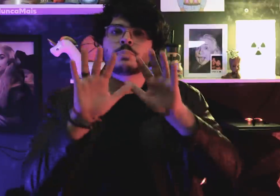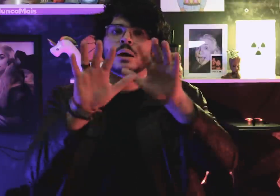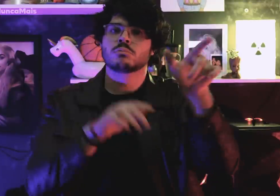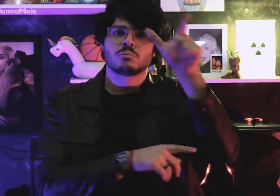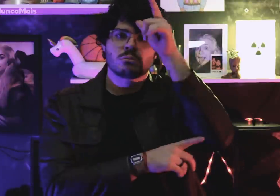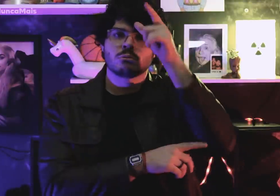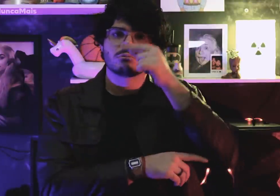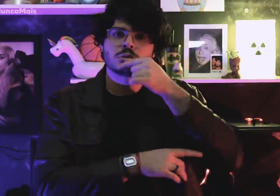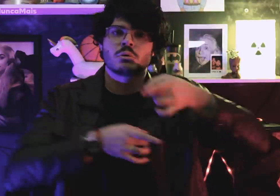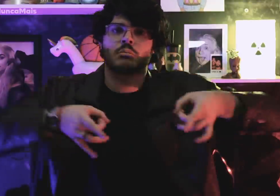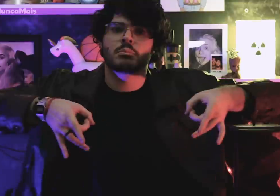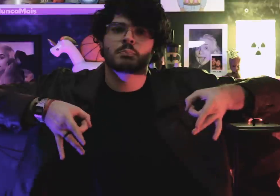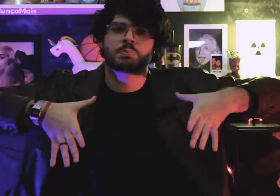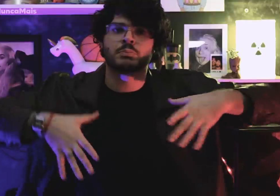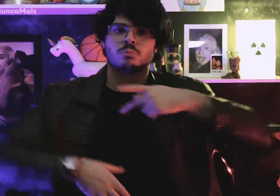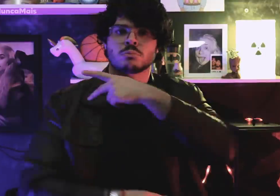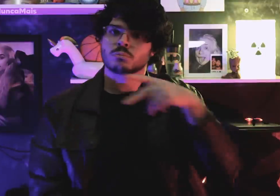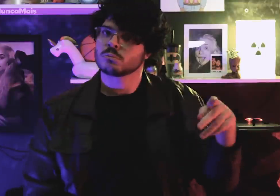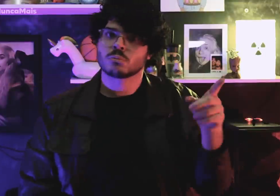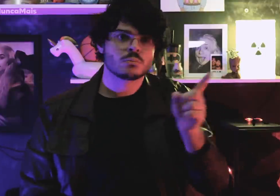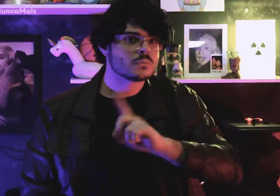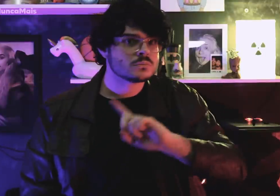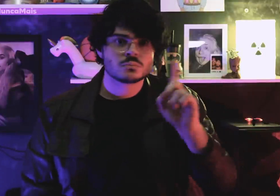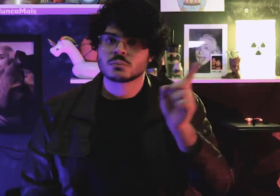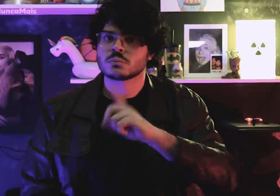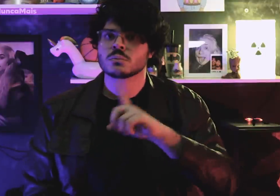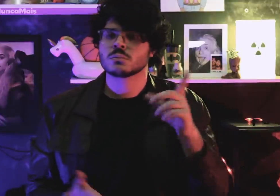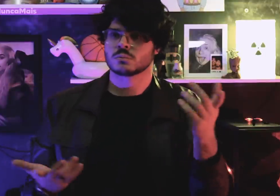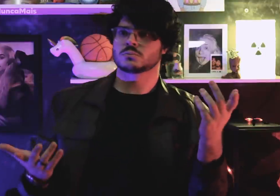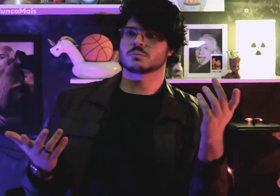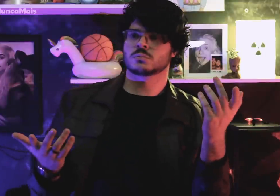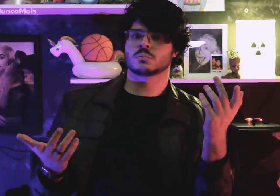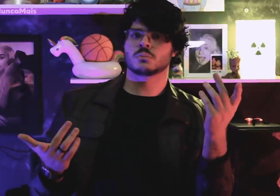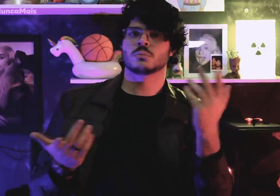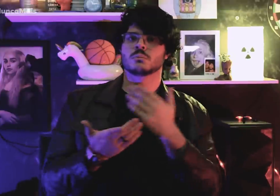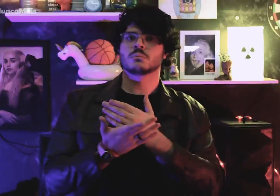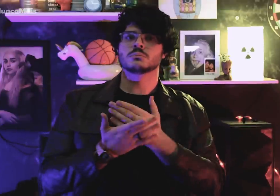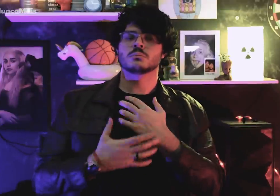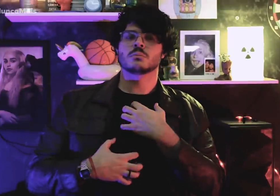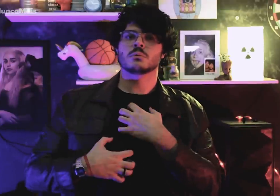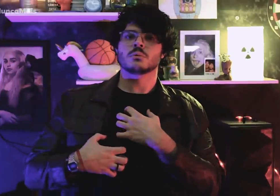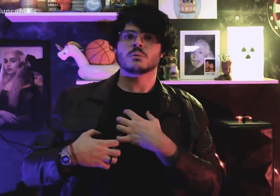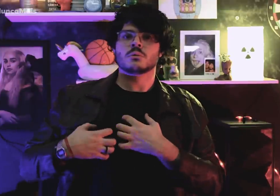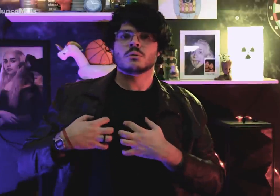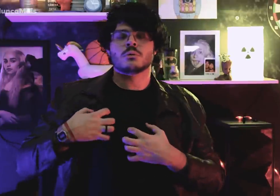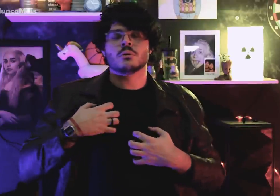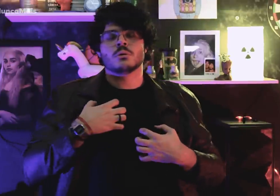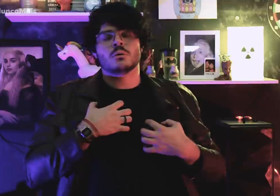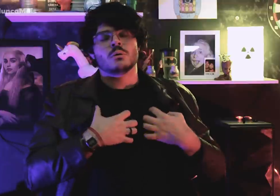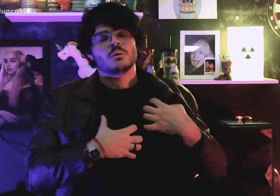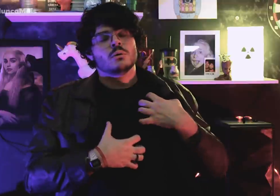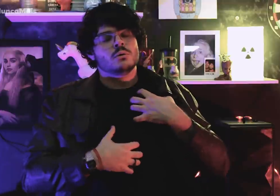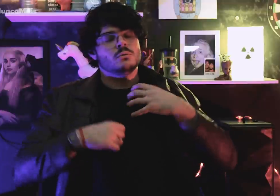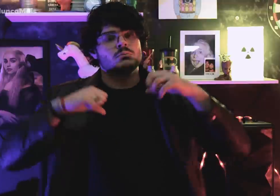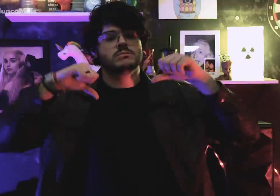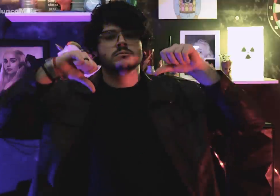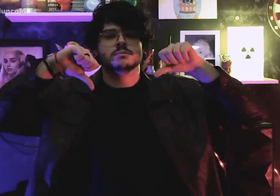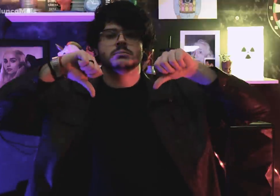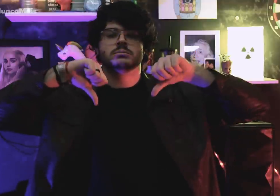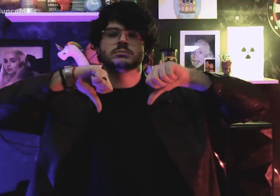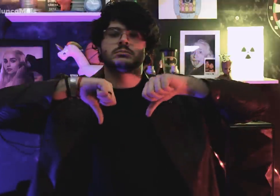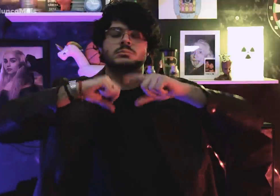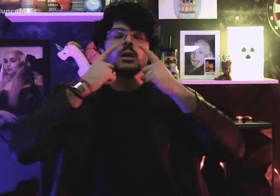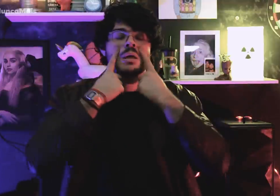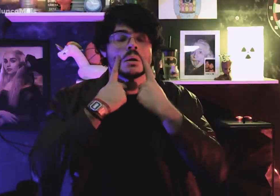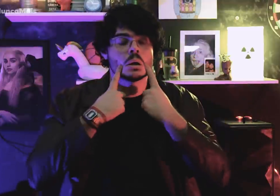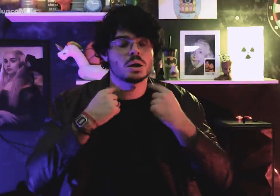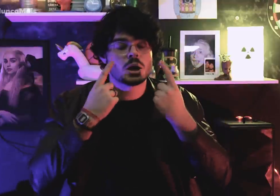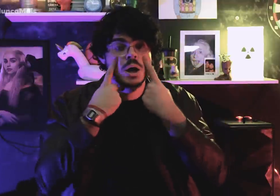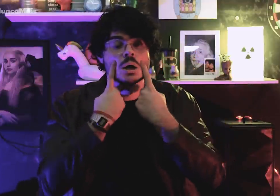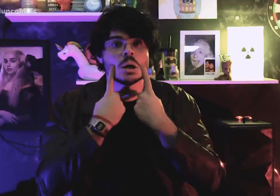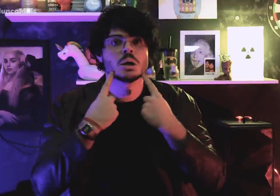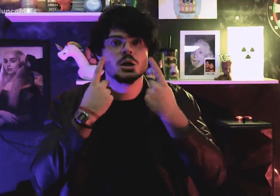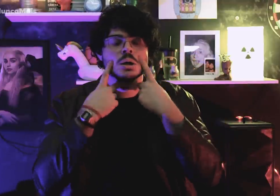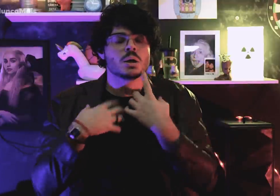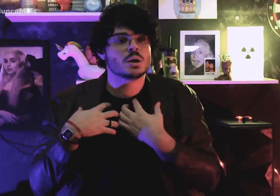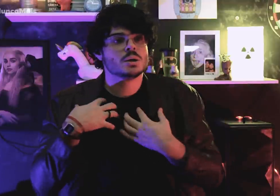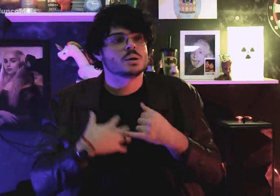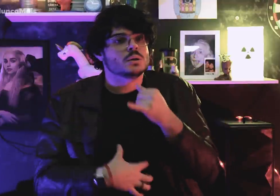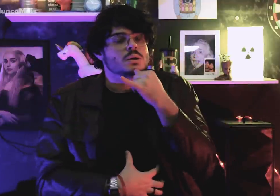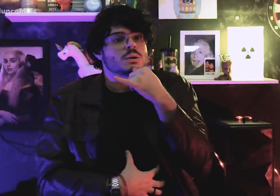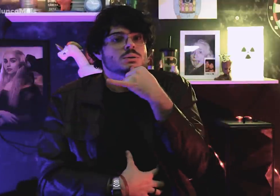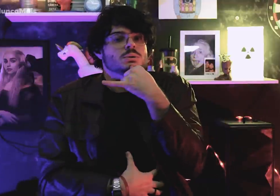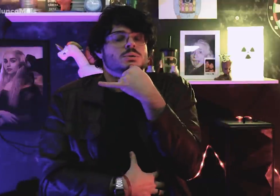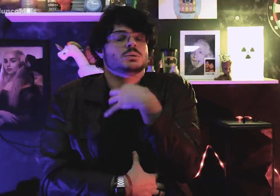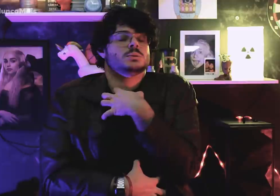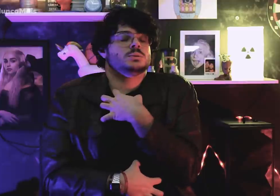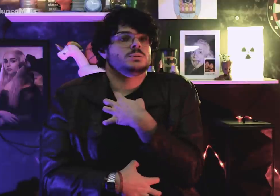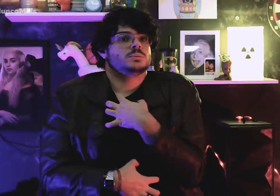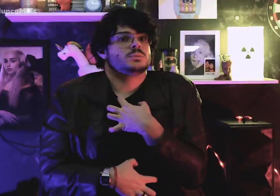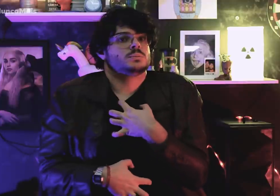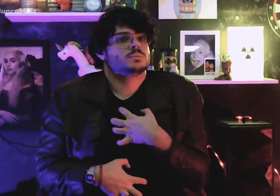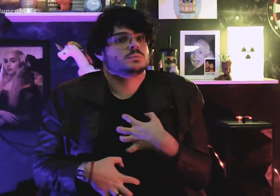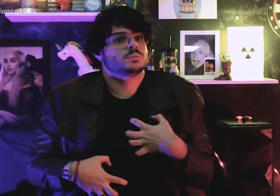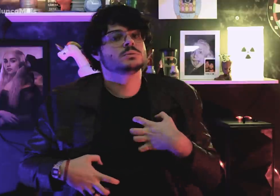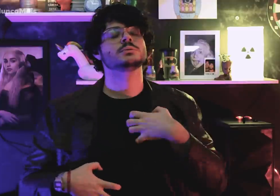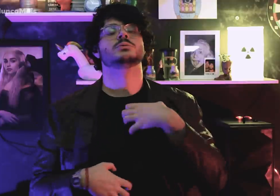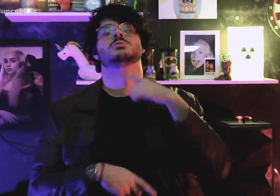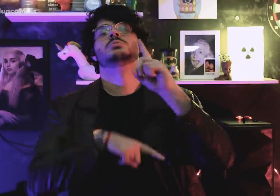he had not resigned the presidency and had a crying fit,